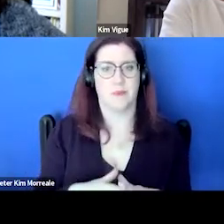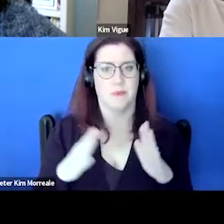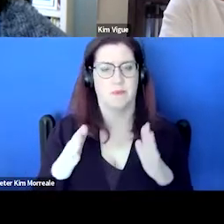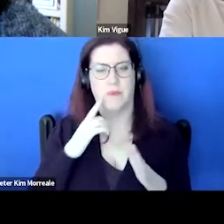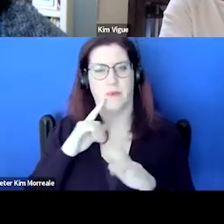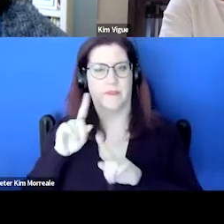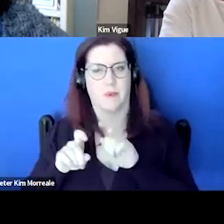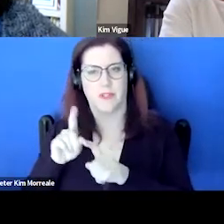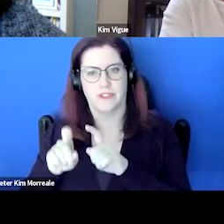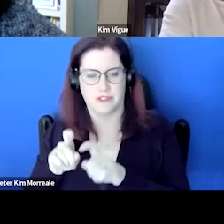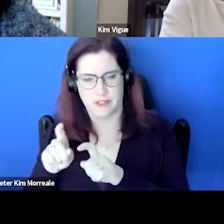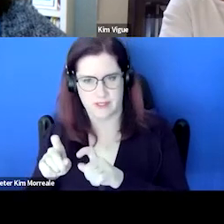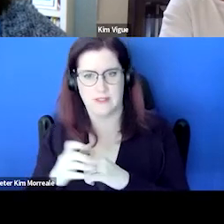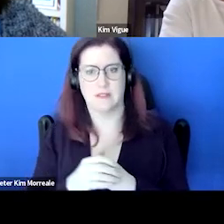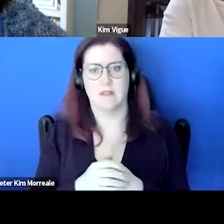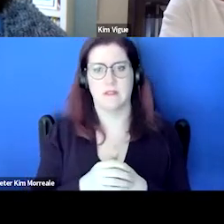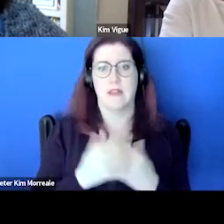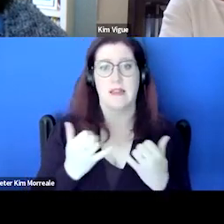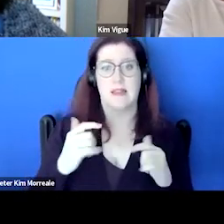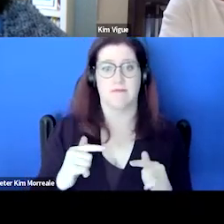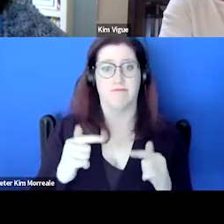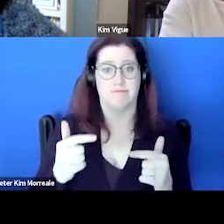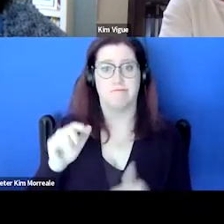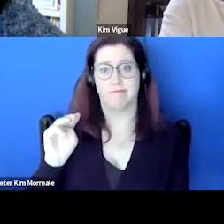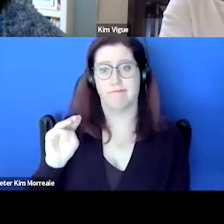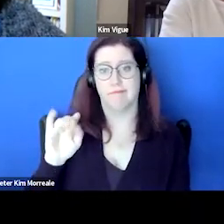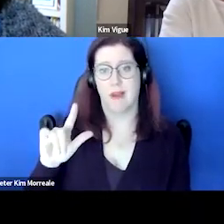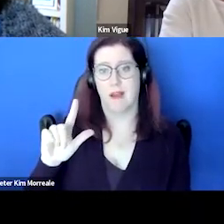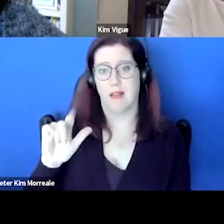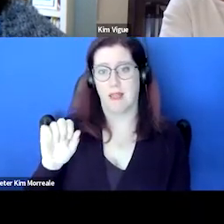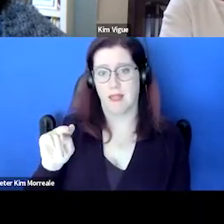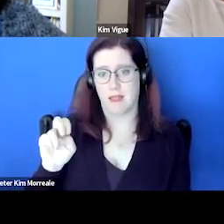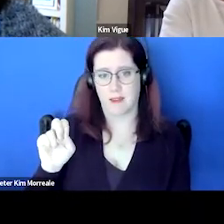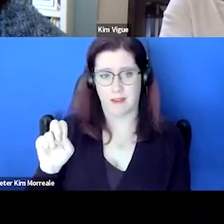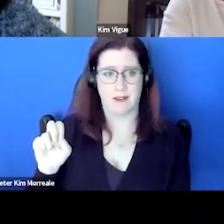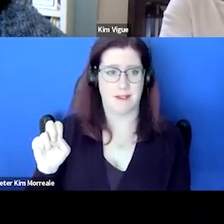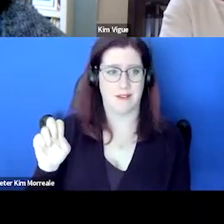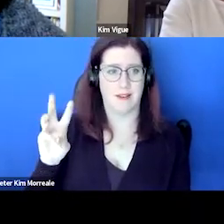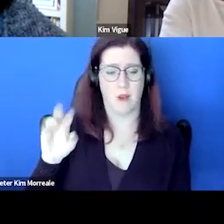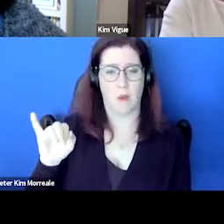We wanna make sure we get to Mylene Widner who's gonna really illustrate a few of Kim and Rose's